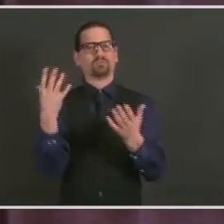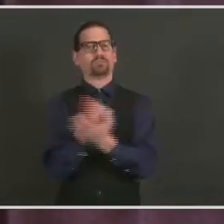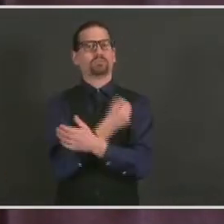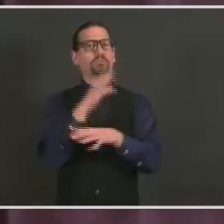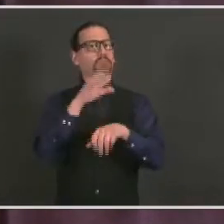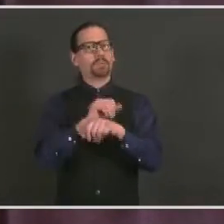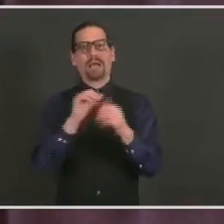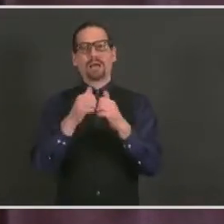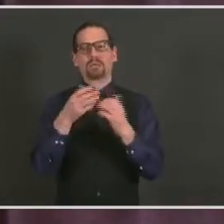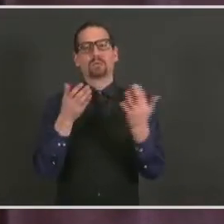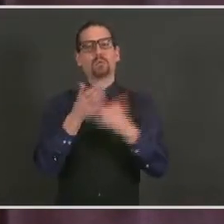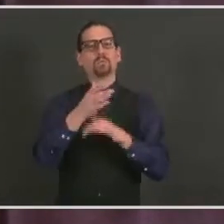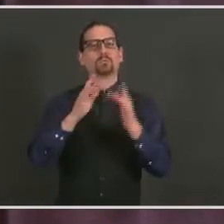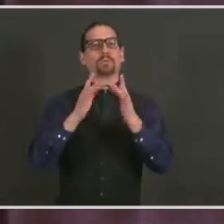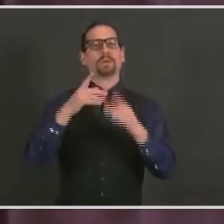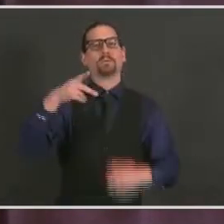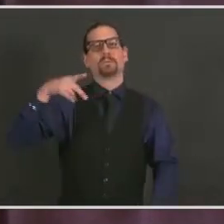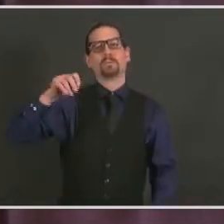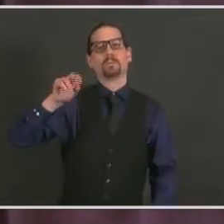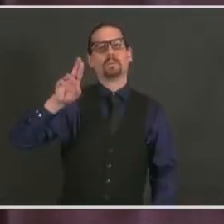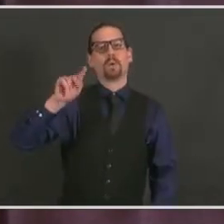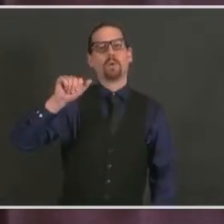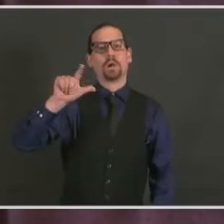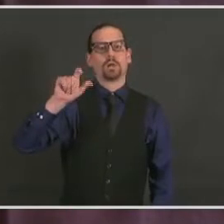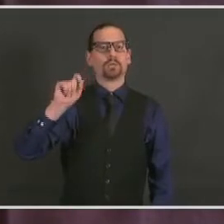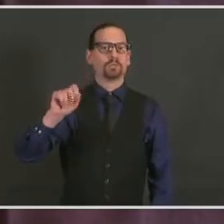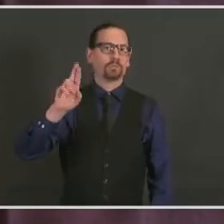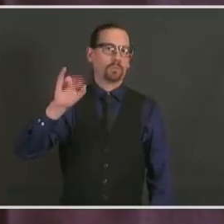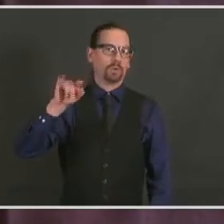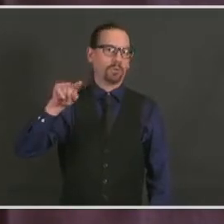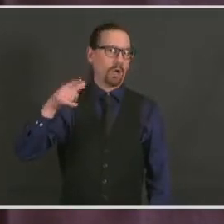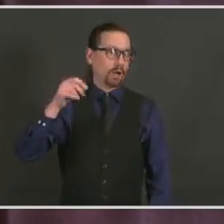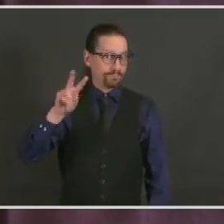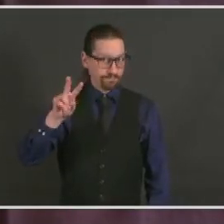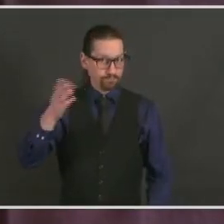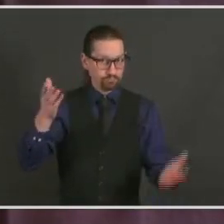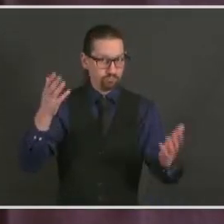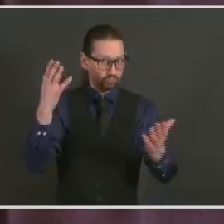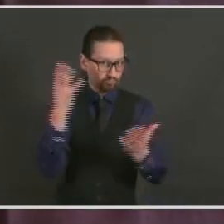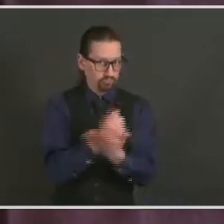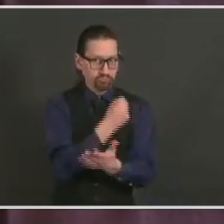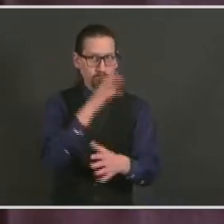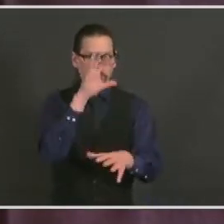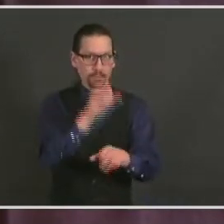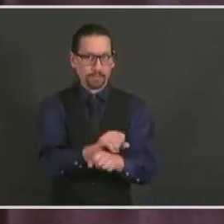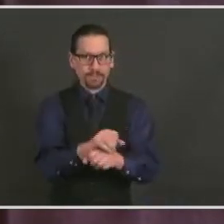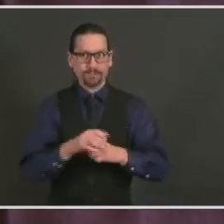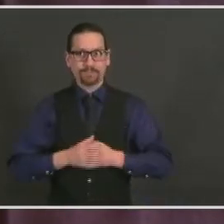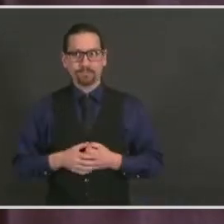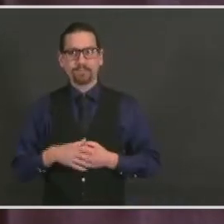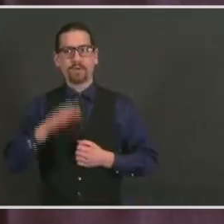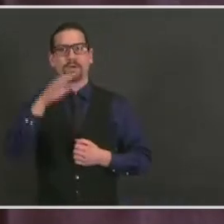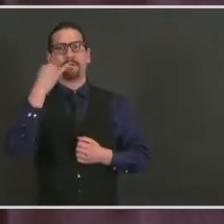MOST OF OUR OTHER 35 SITES. YOU CAN MAKE AN APPOINTMENT AT PORTAL THAT OUR I DOT GOV TO GET TESTED. THERE ARE FREE